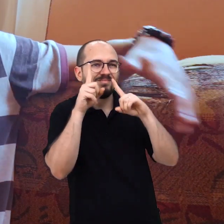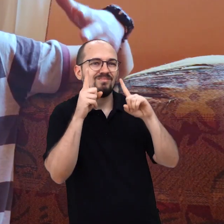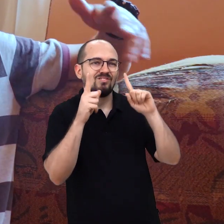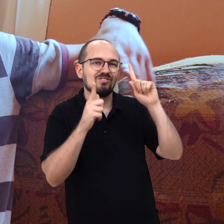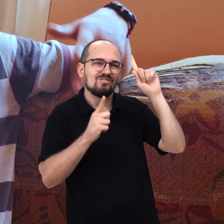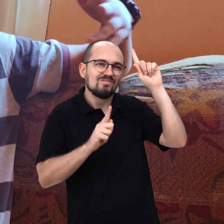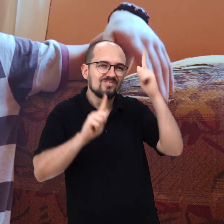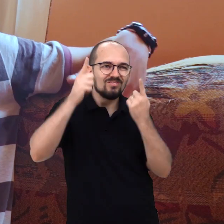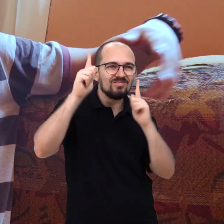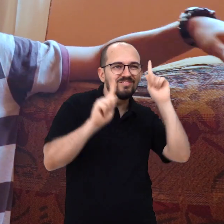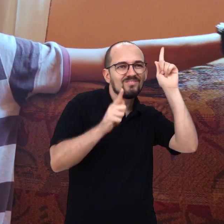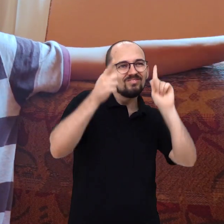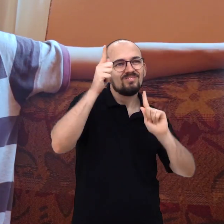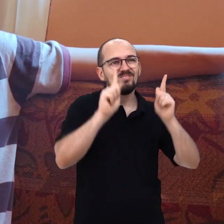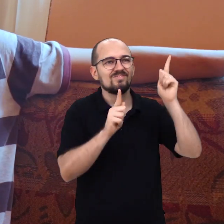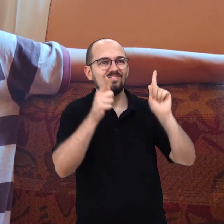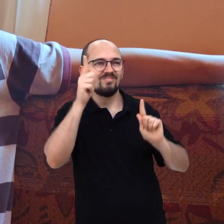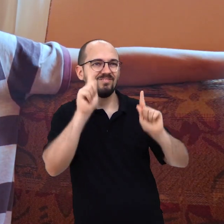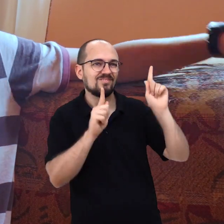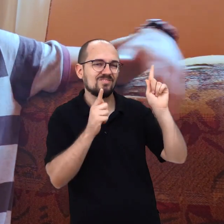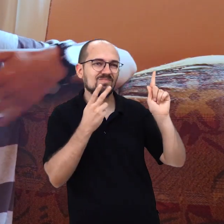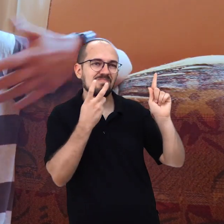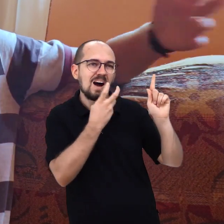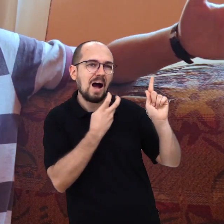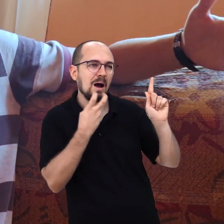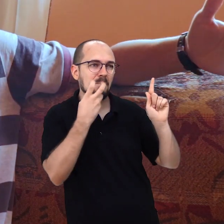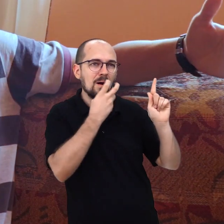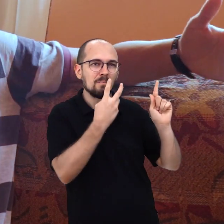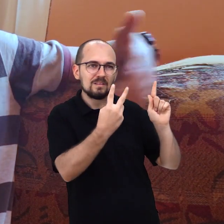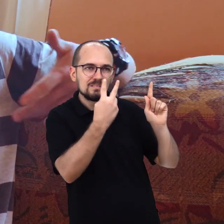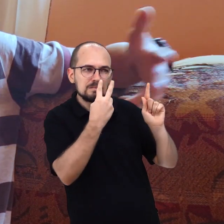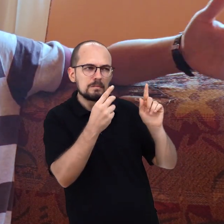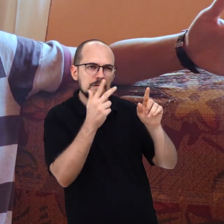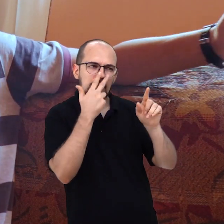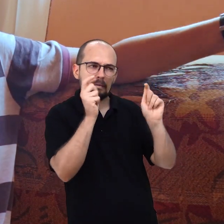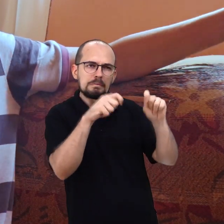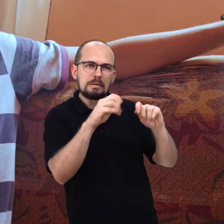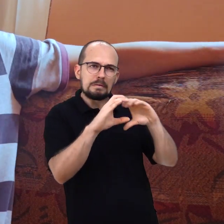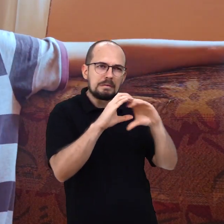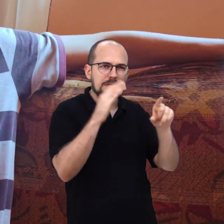through gestures... I think he understands me this way and I understand him quite well.